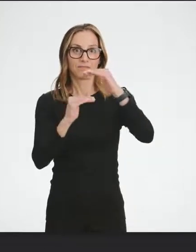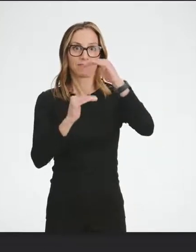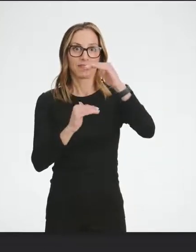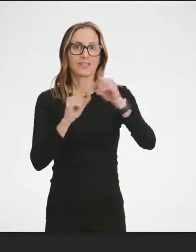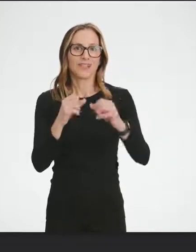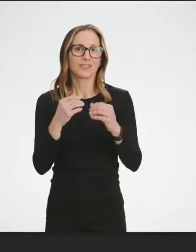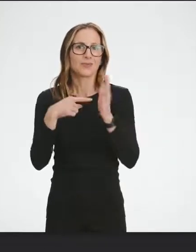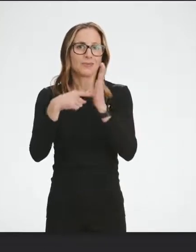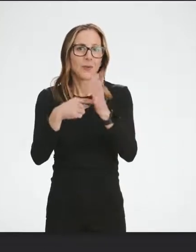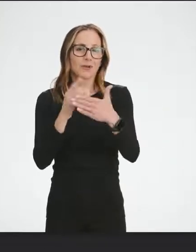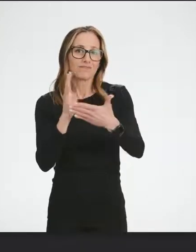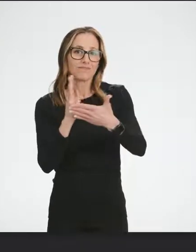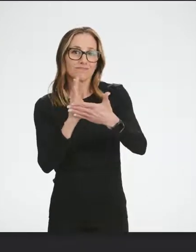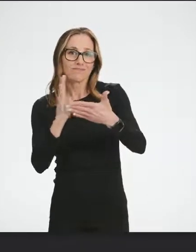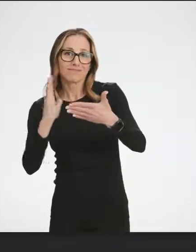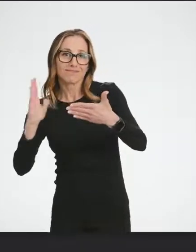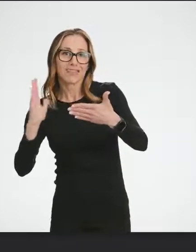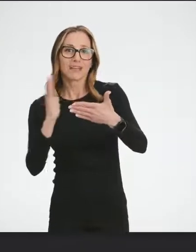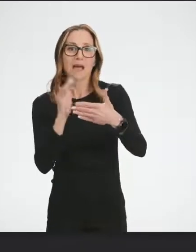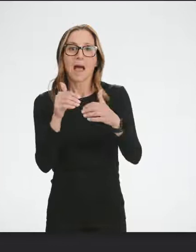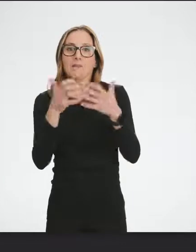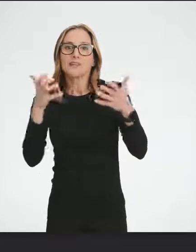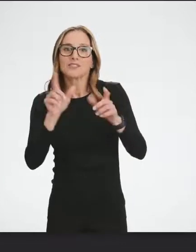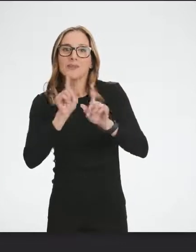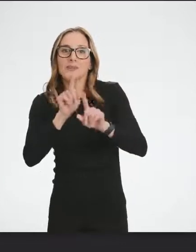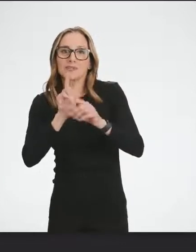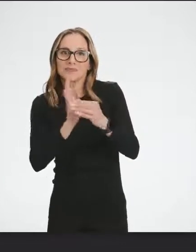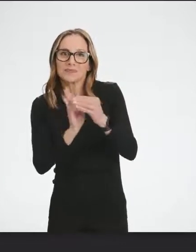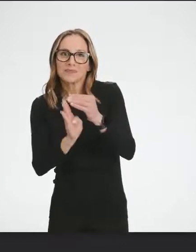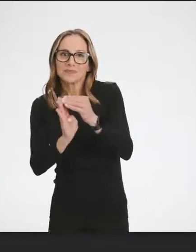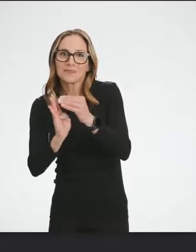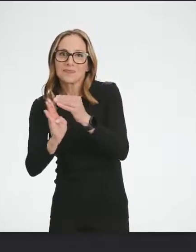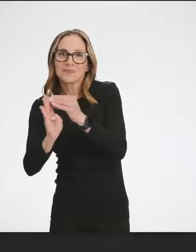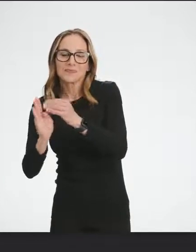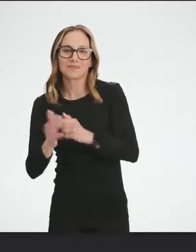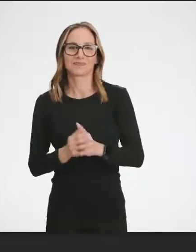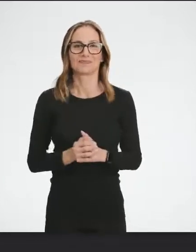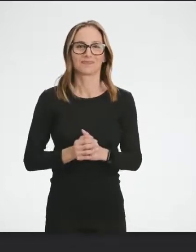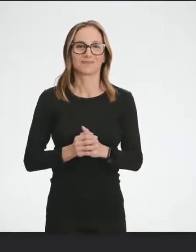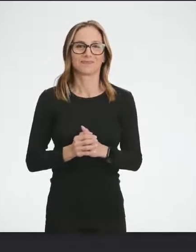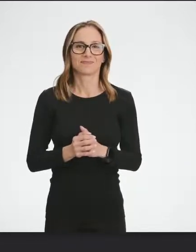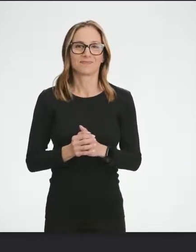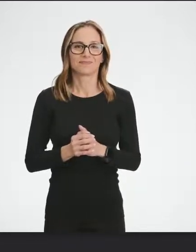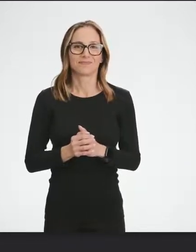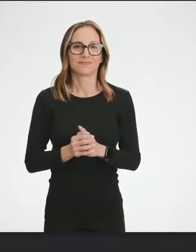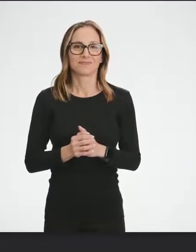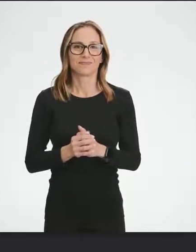gauge and display the current number of orders out of the daily quota for the gauge's label.